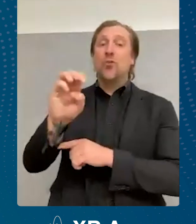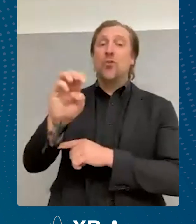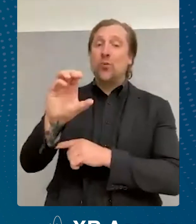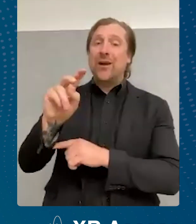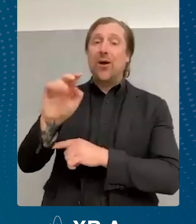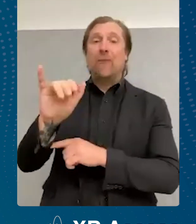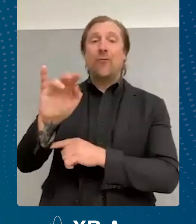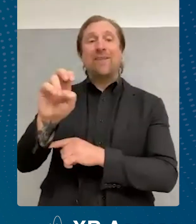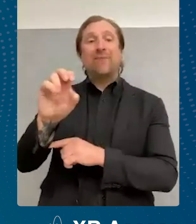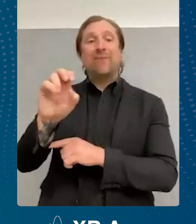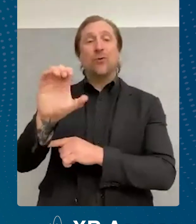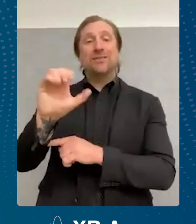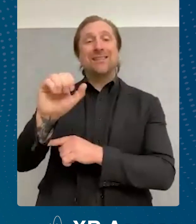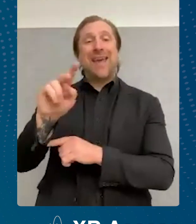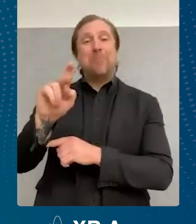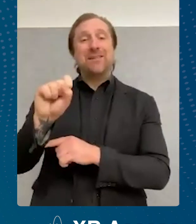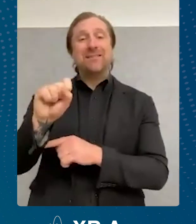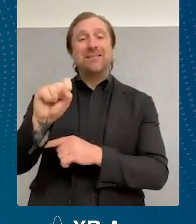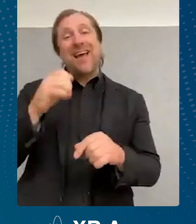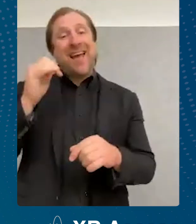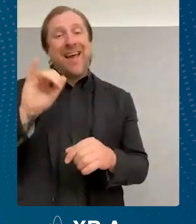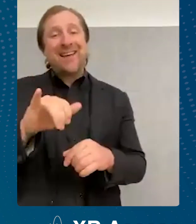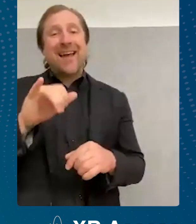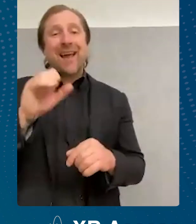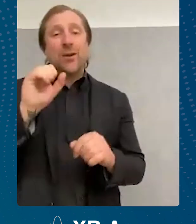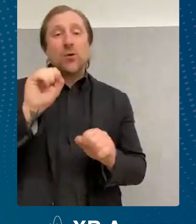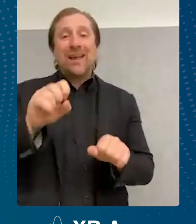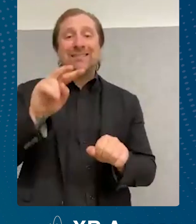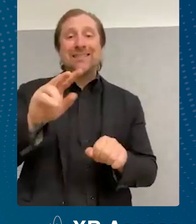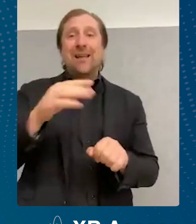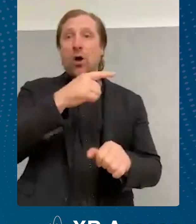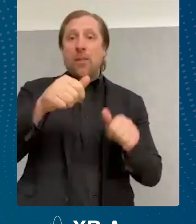In this poster, you can kind of see our first demo